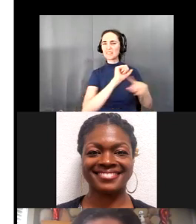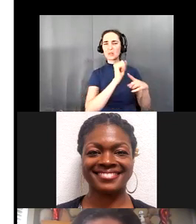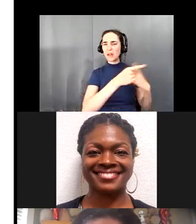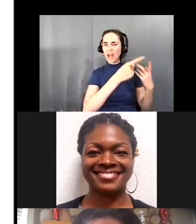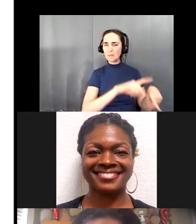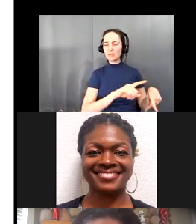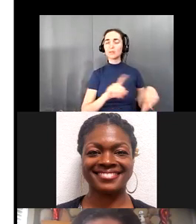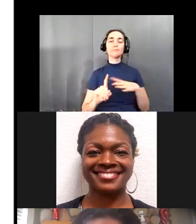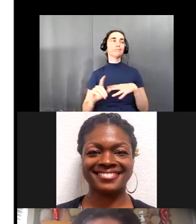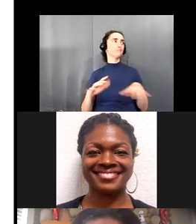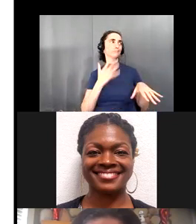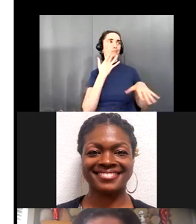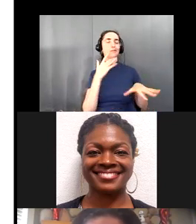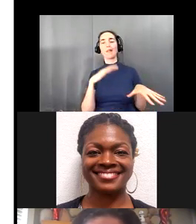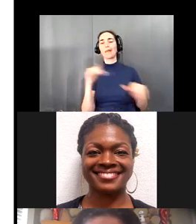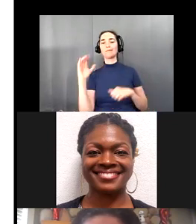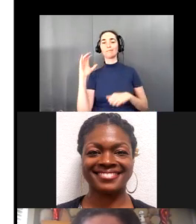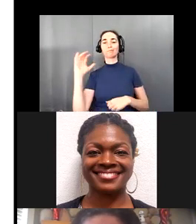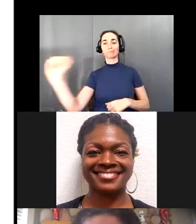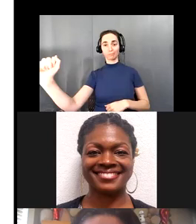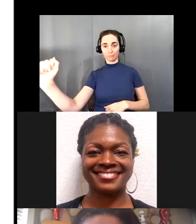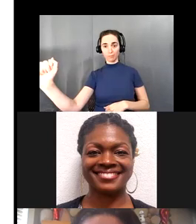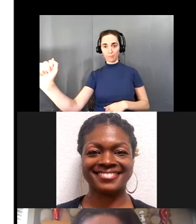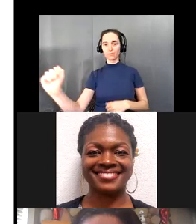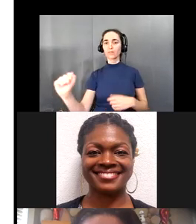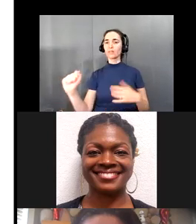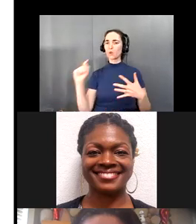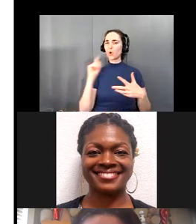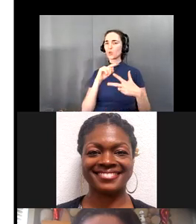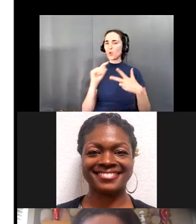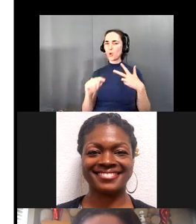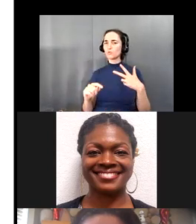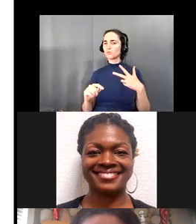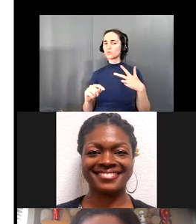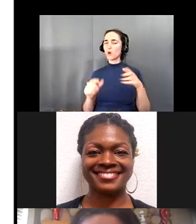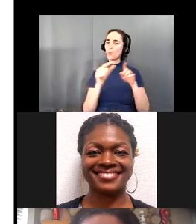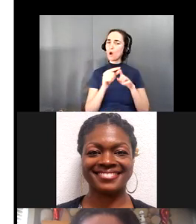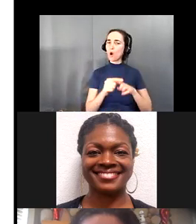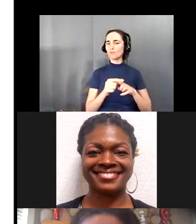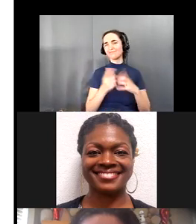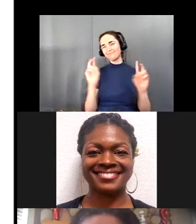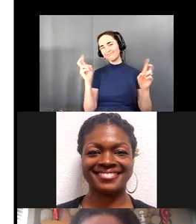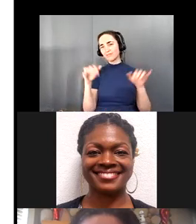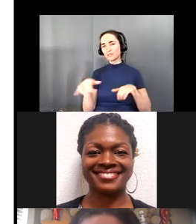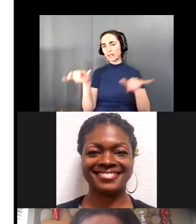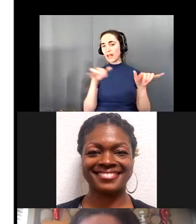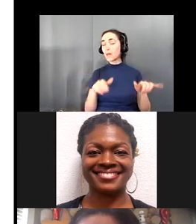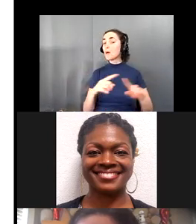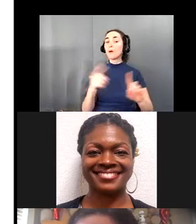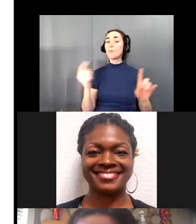the same thing but if you hear any of those type of things, those are the things that are very important to know that there's 16:27:11 dangers out there and we need to